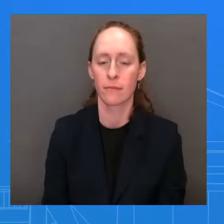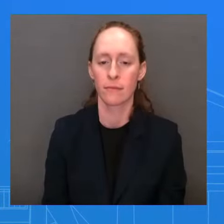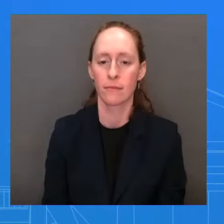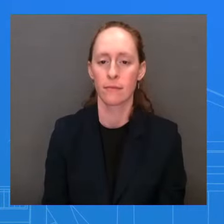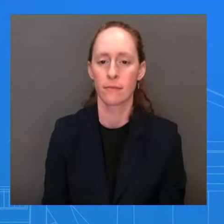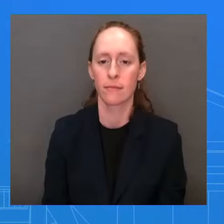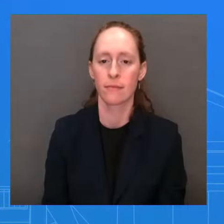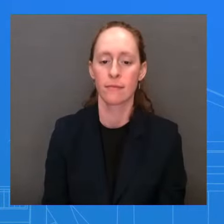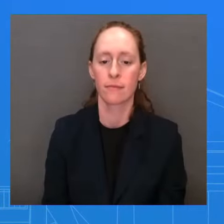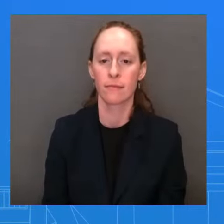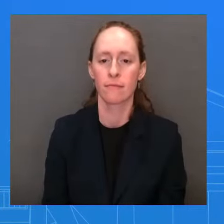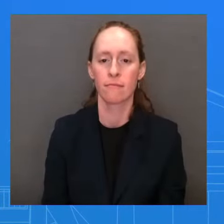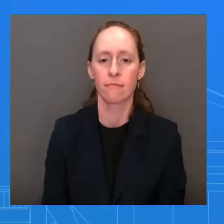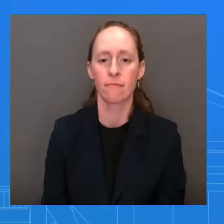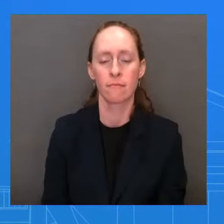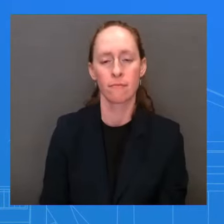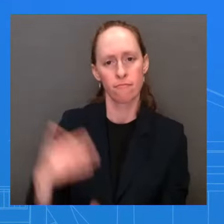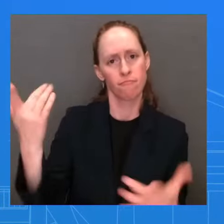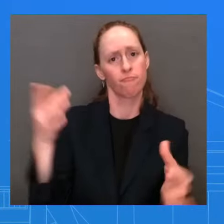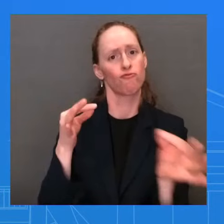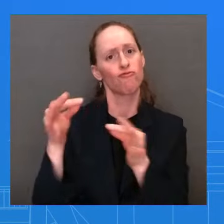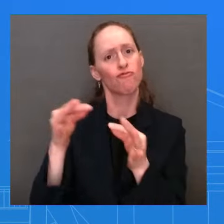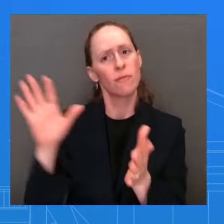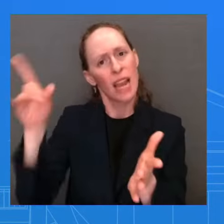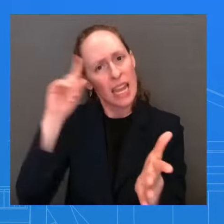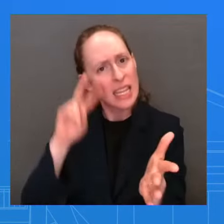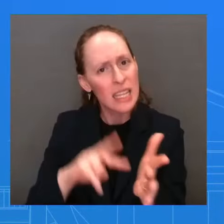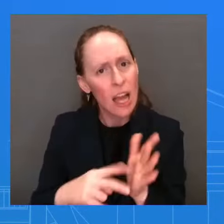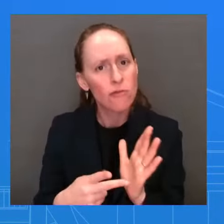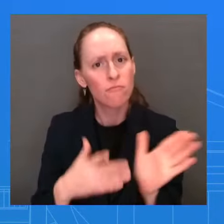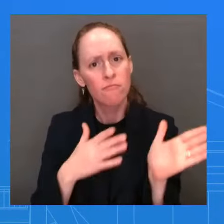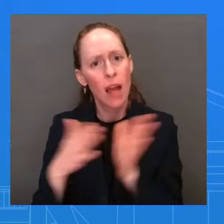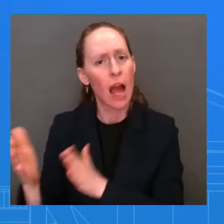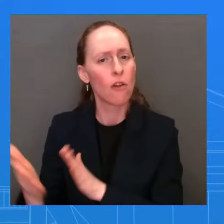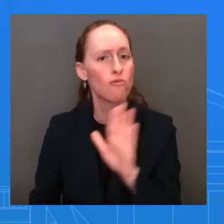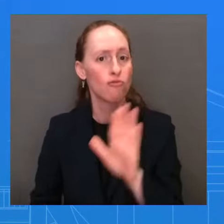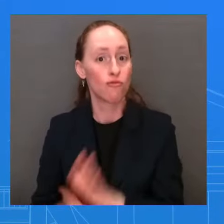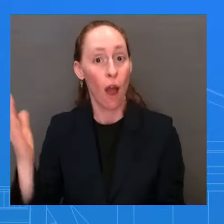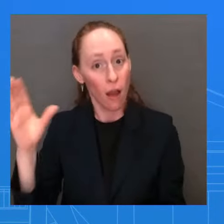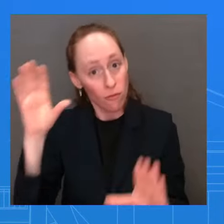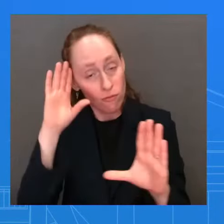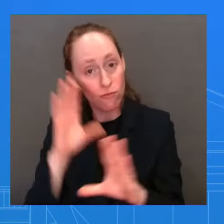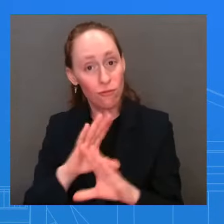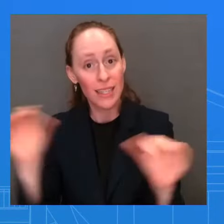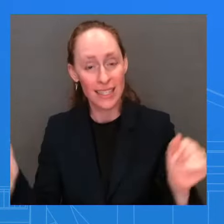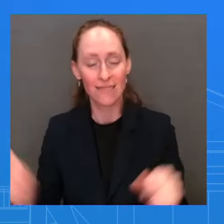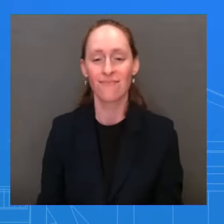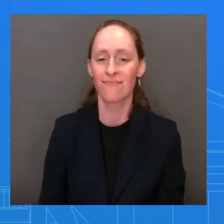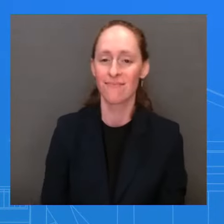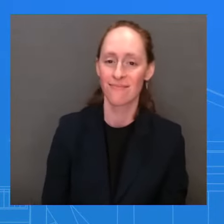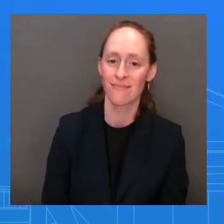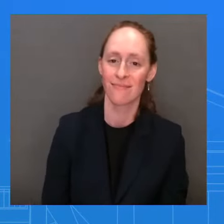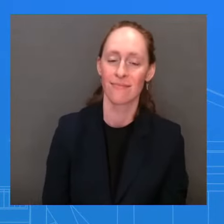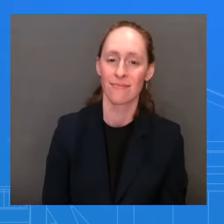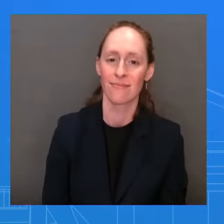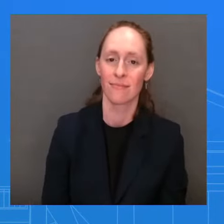and his plans to run. And so, I will refer you back to what he has said more explicitly when he had those interviews.